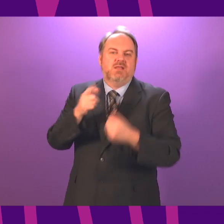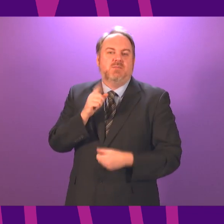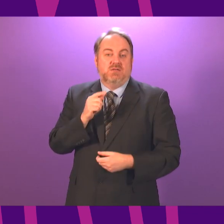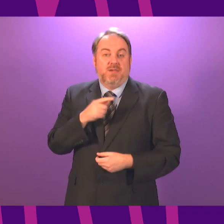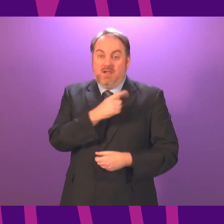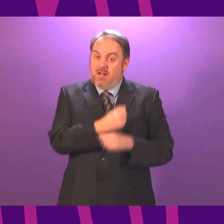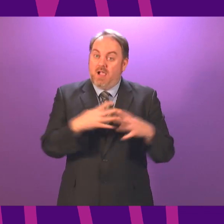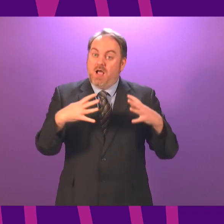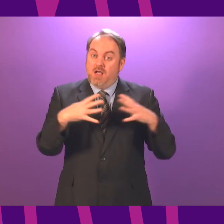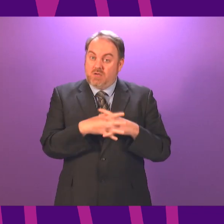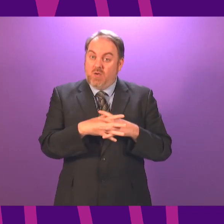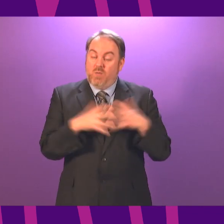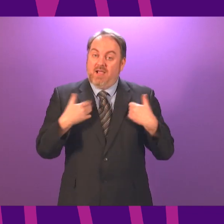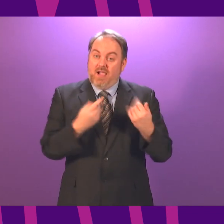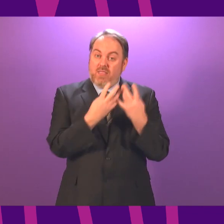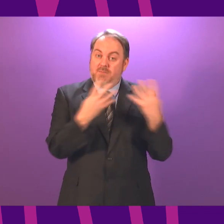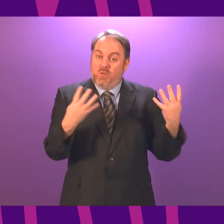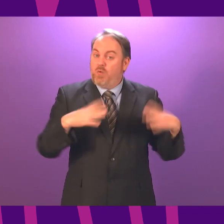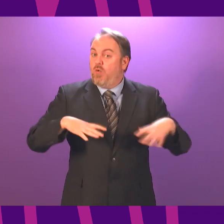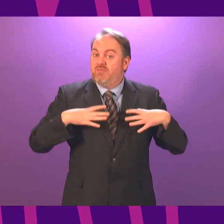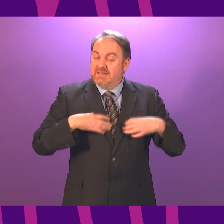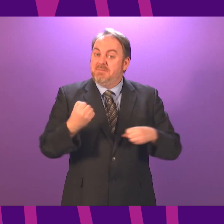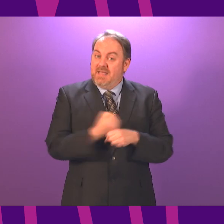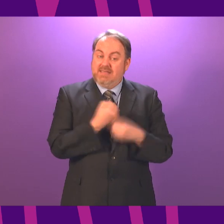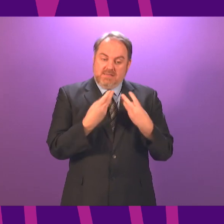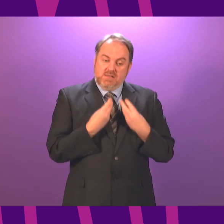a health board that has already done that, and we are encouraging all health boards to do it.